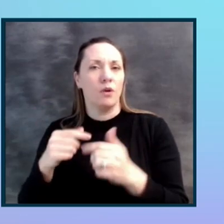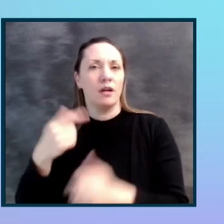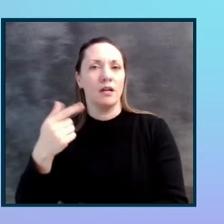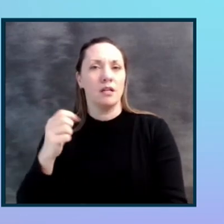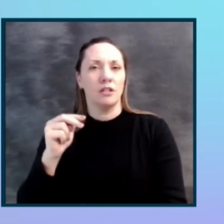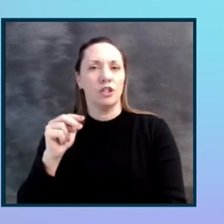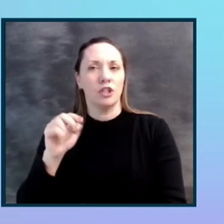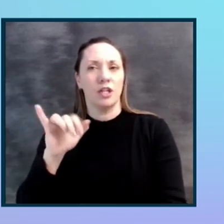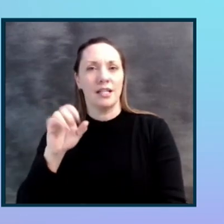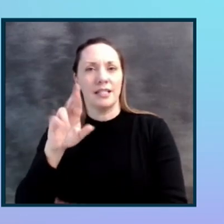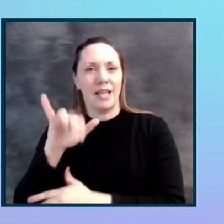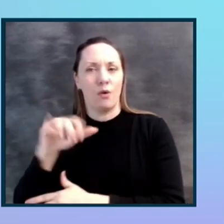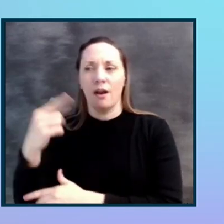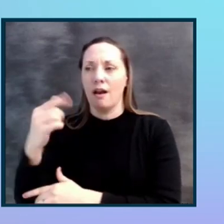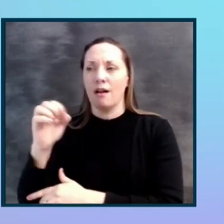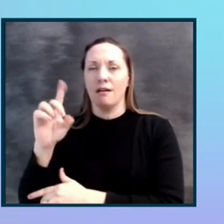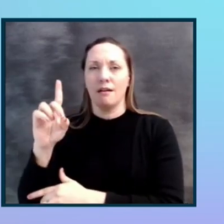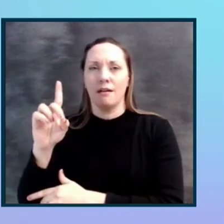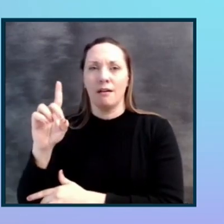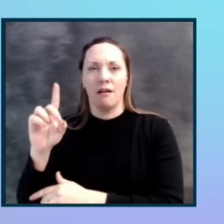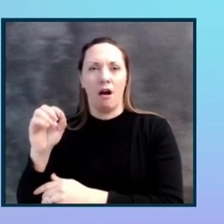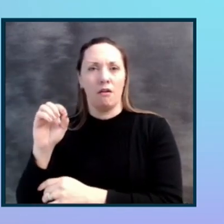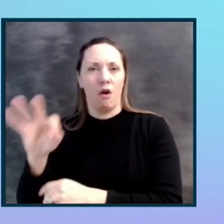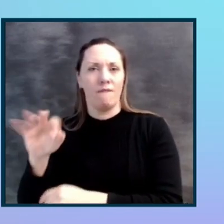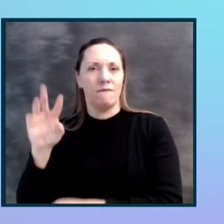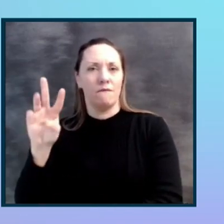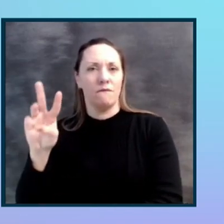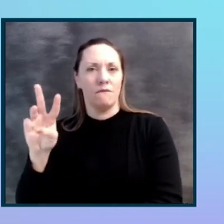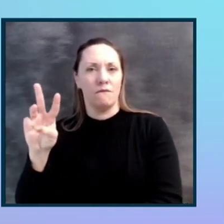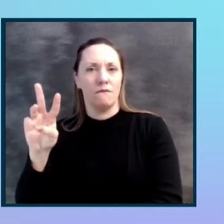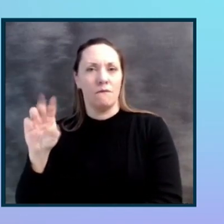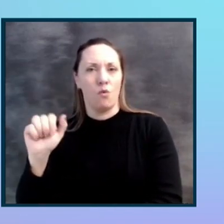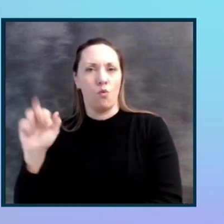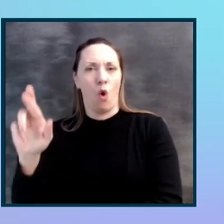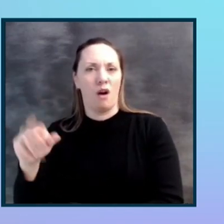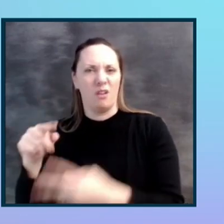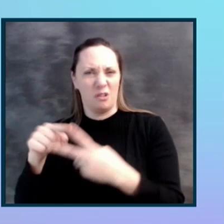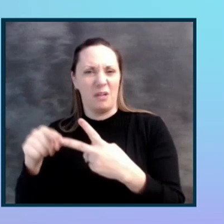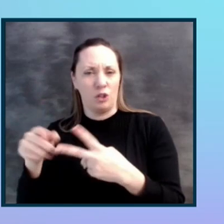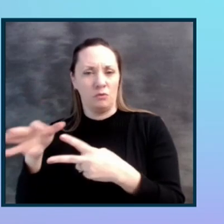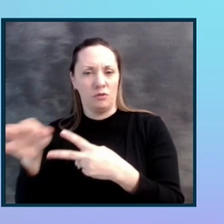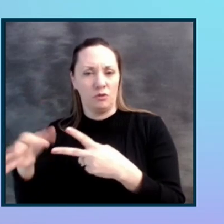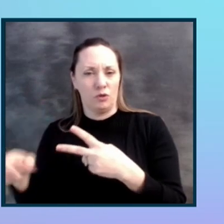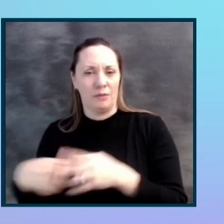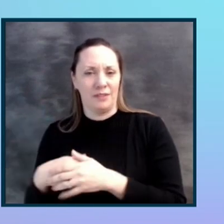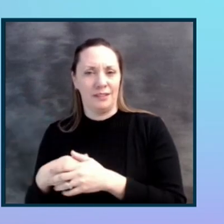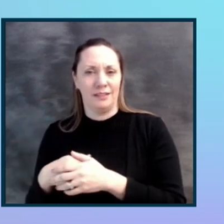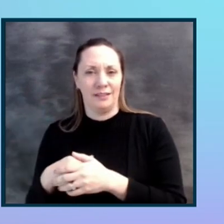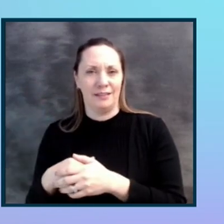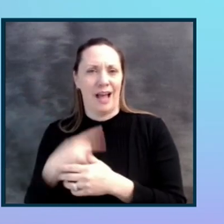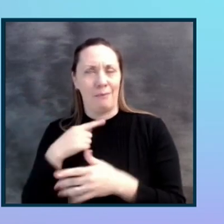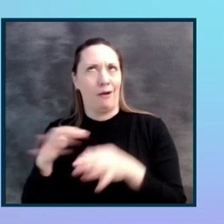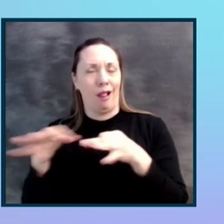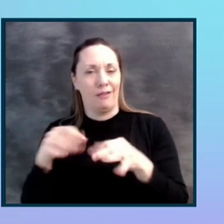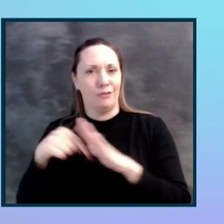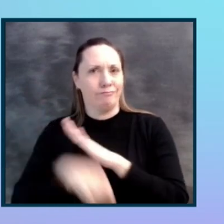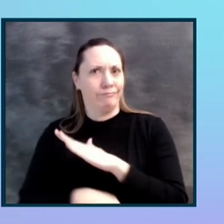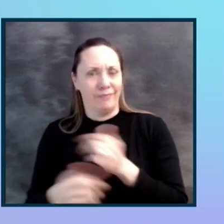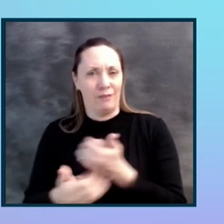So if you wanna hear more about that, then come along there. They're my next two streams, I won't go through the whole schedule, but yeah--